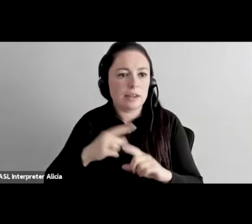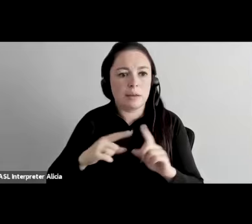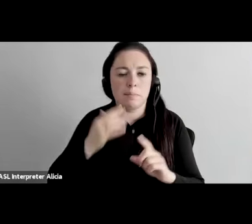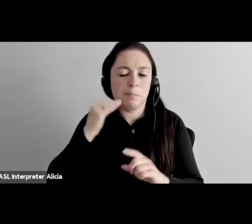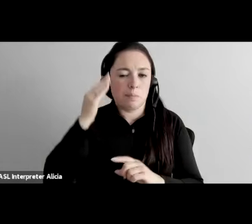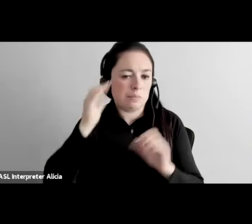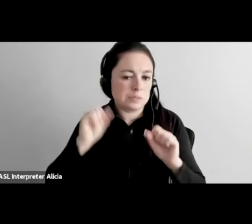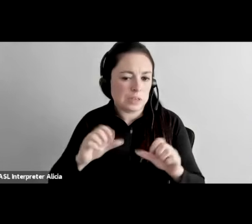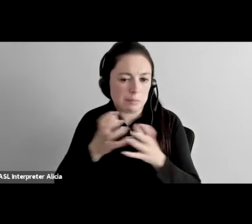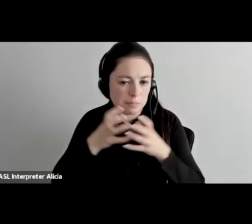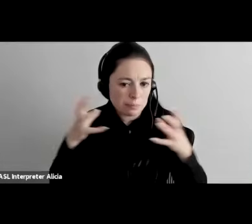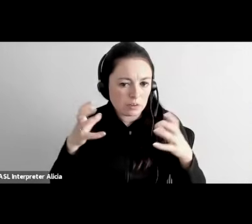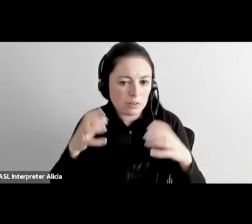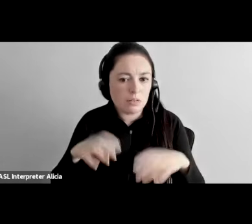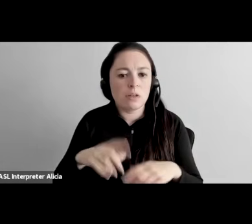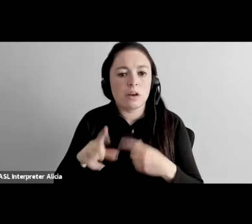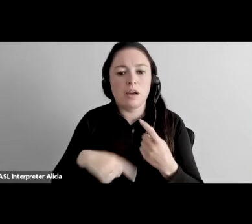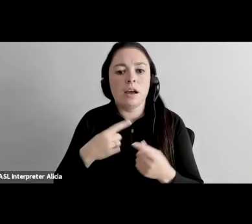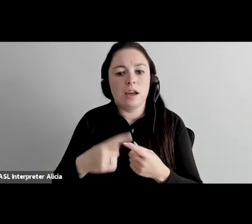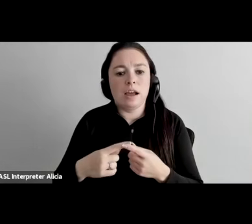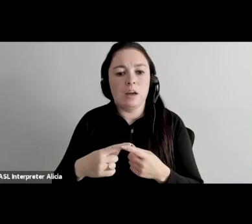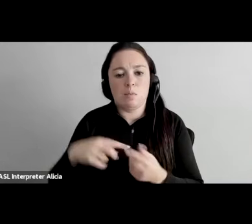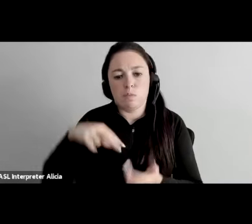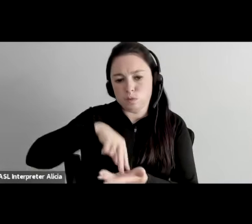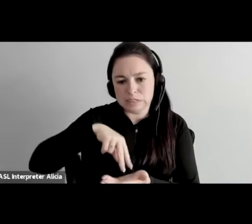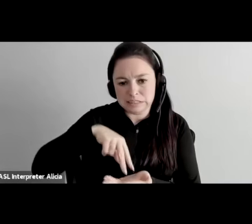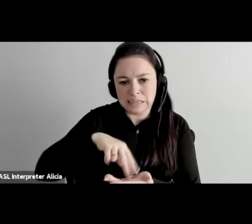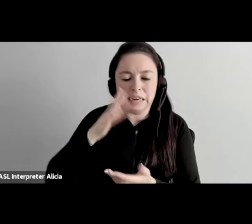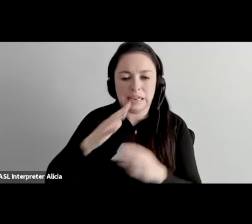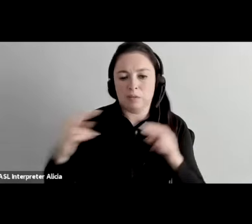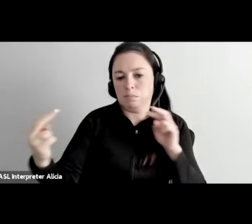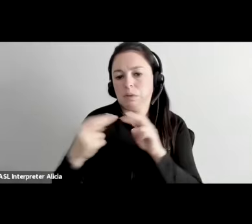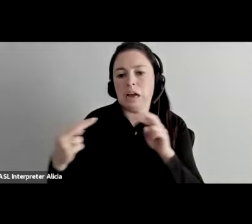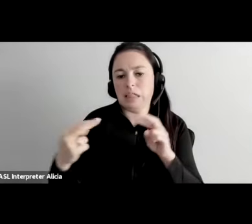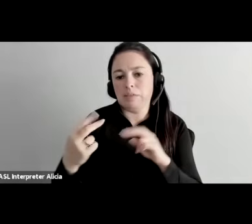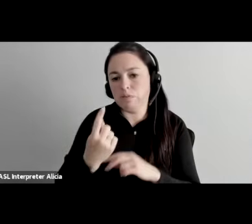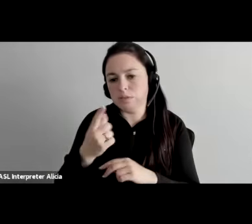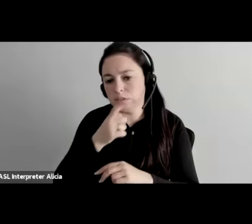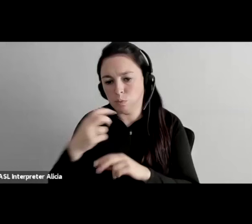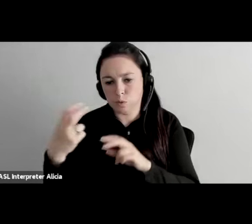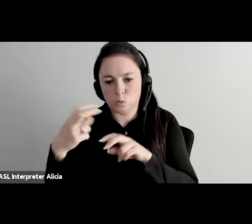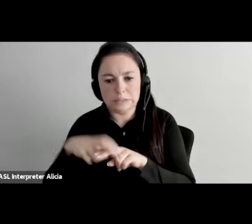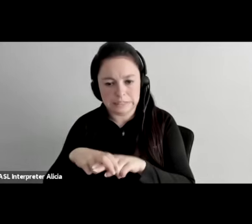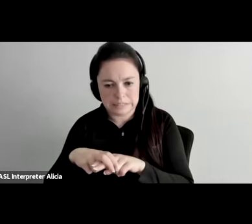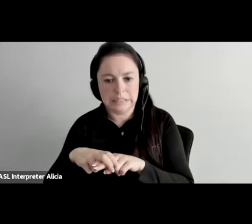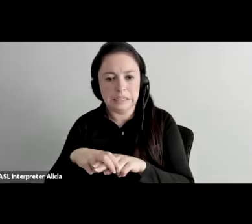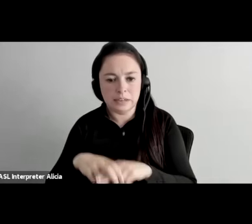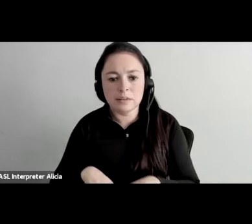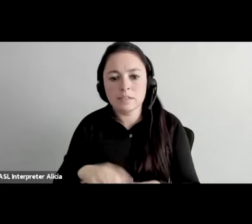Some people use the term little person, but I don't personally ascribe to it as it feels too vague. I find